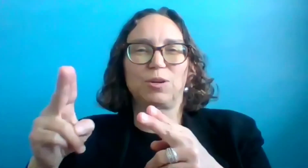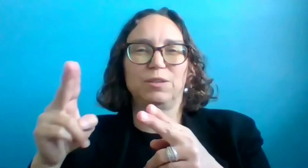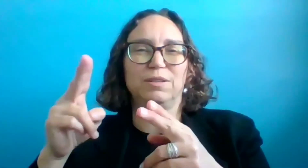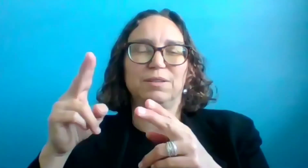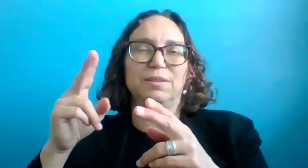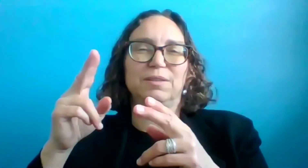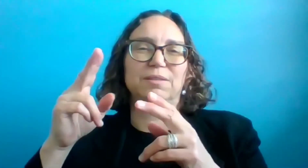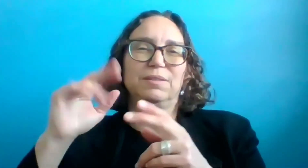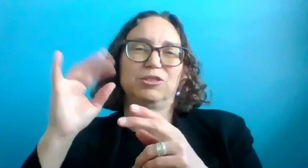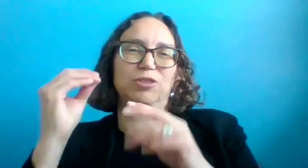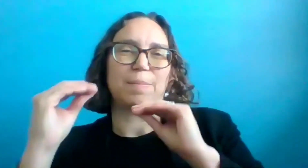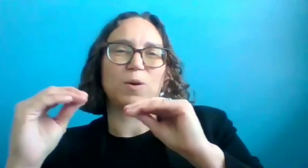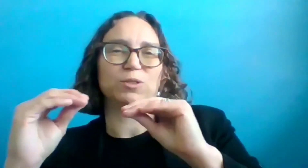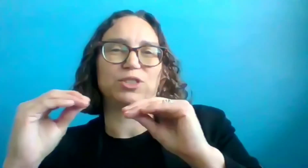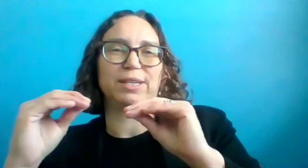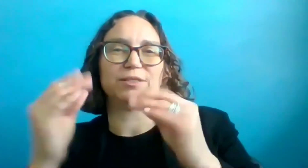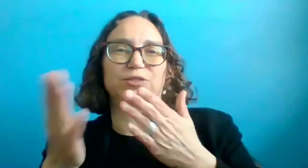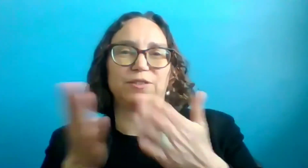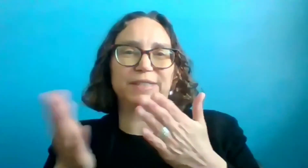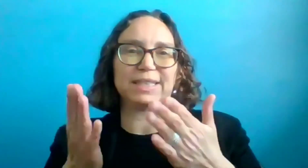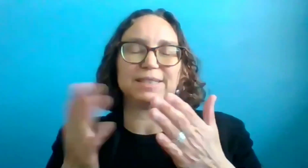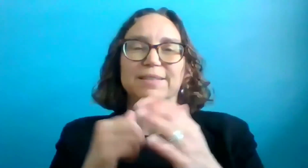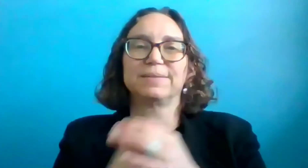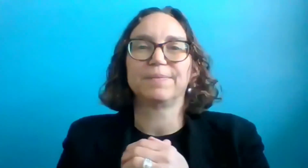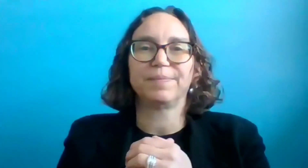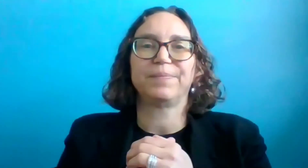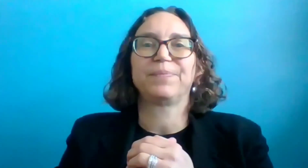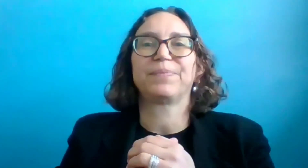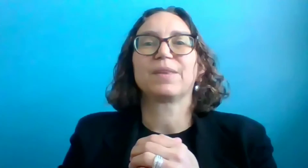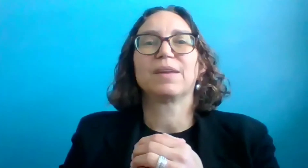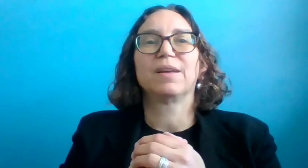and time-limited, short-term job coaching services.